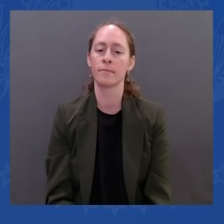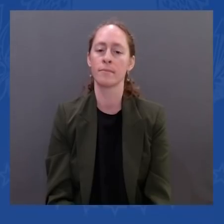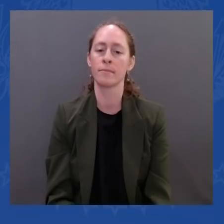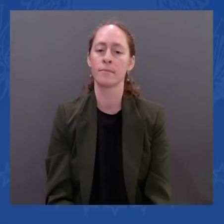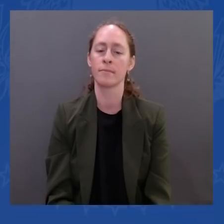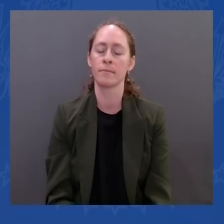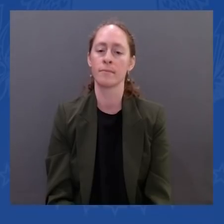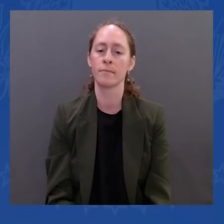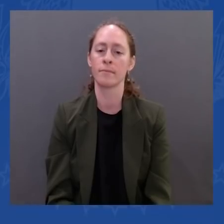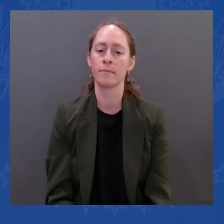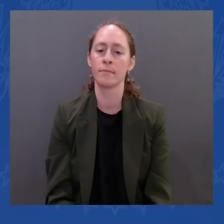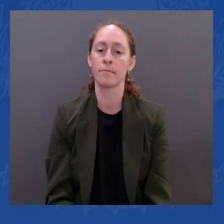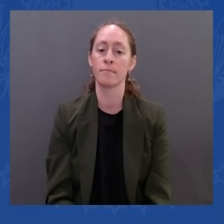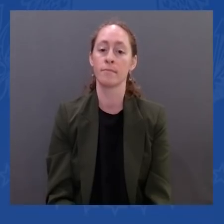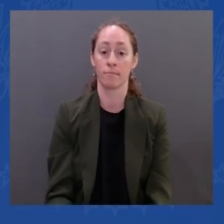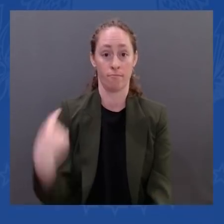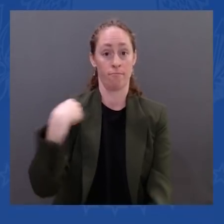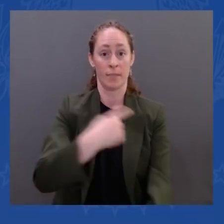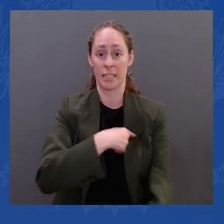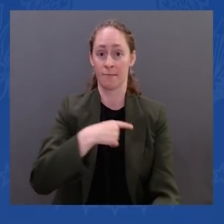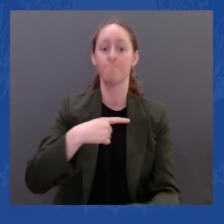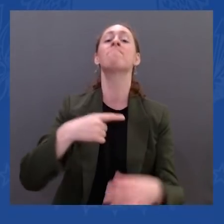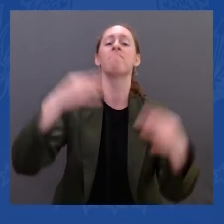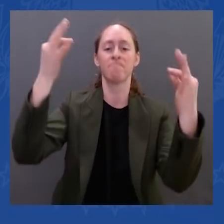and that we shall work together for its success.